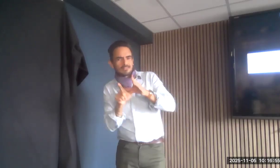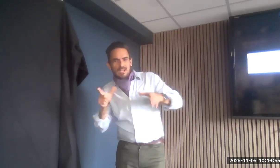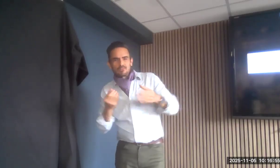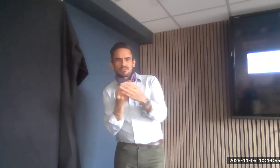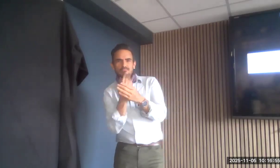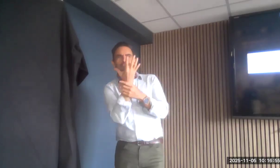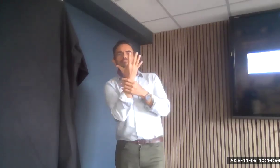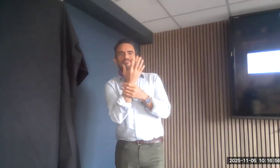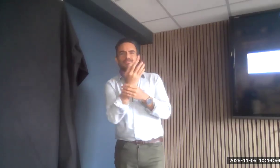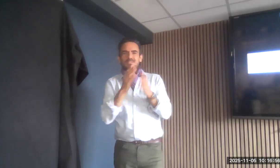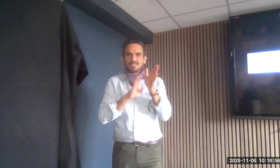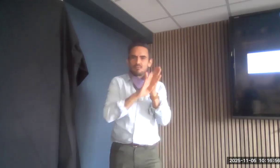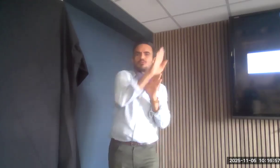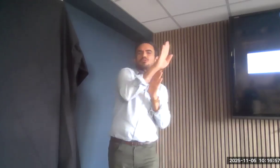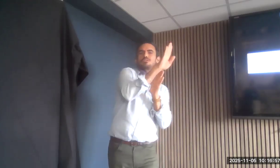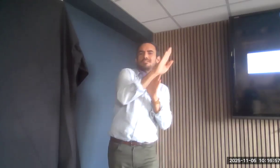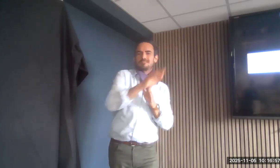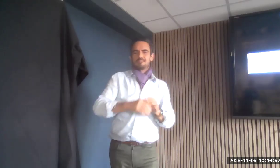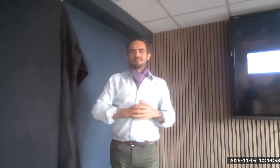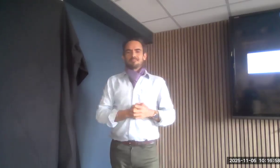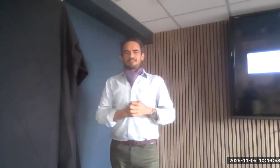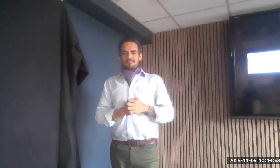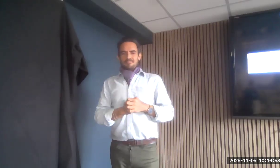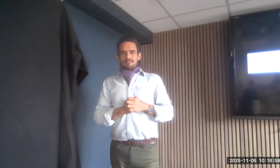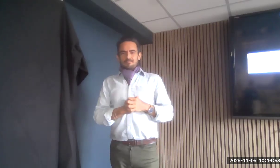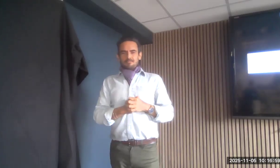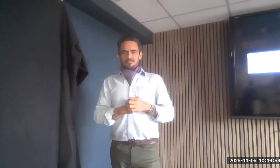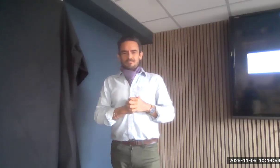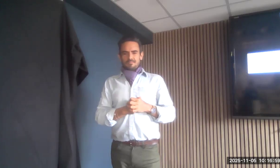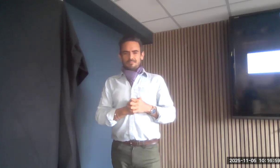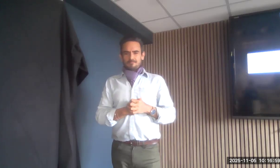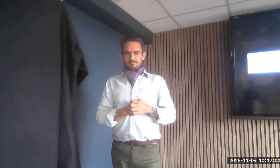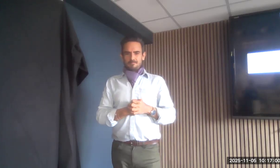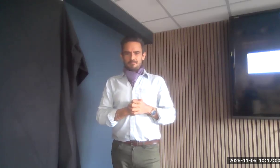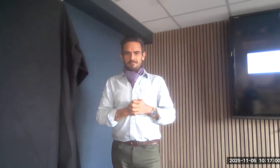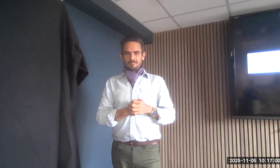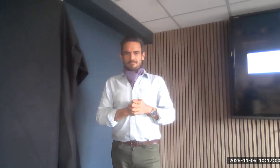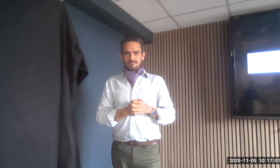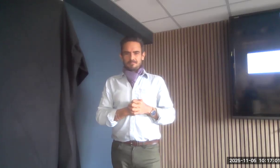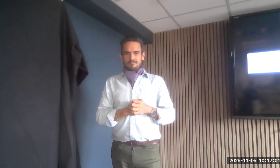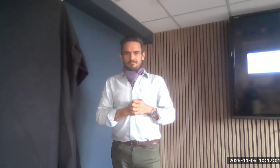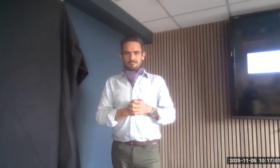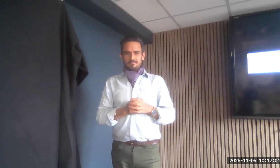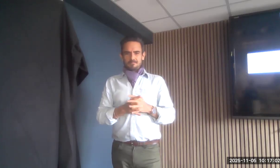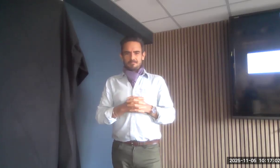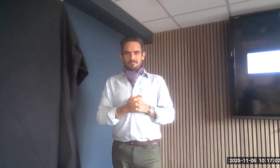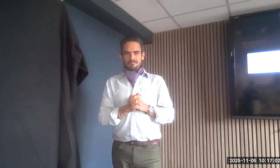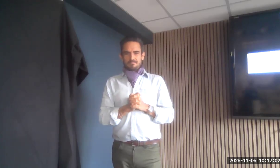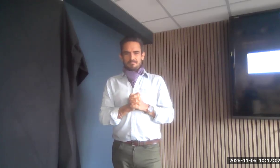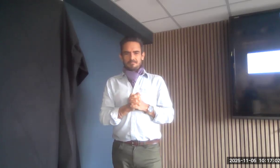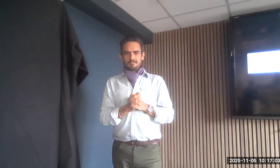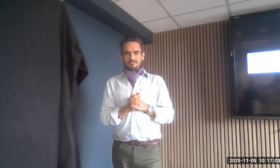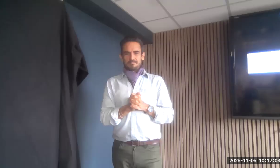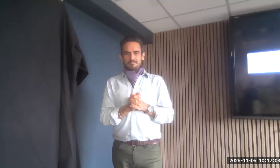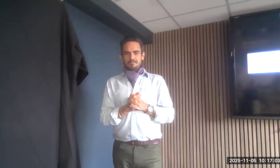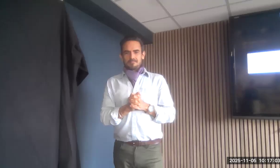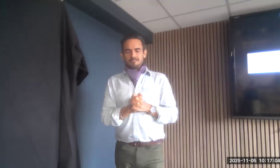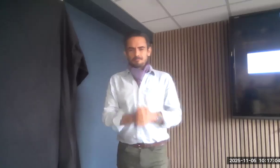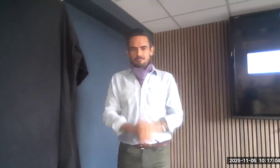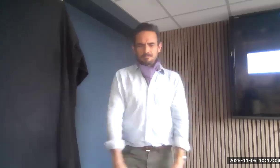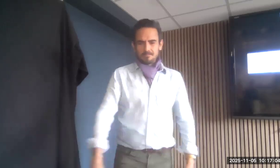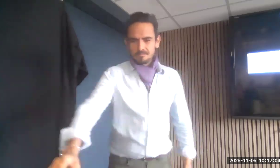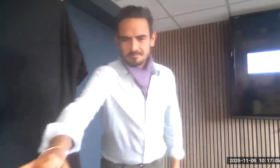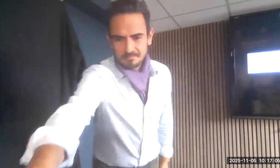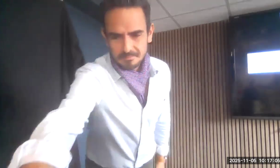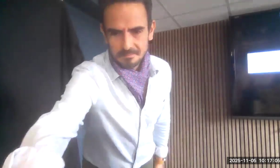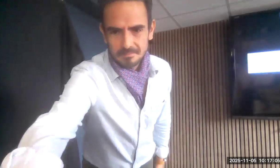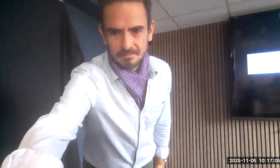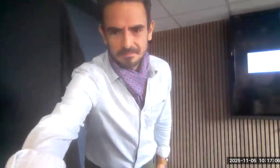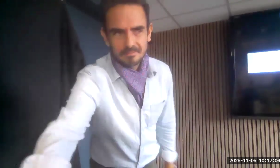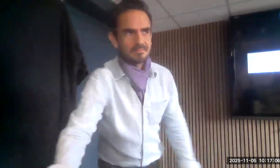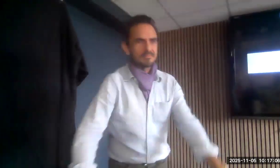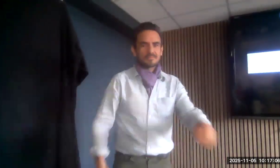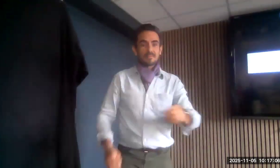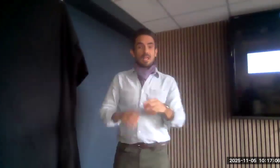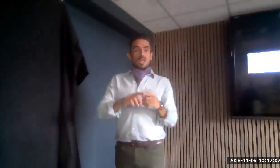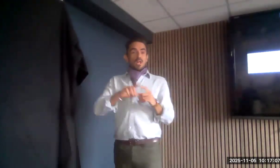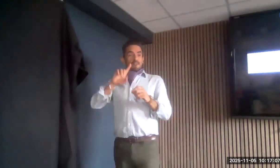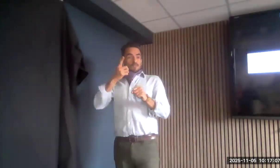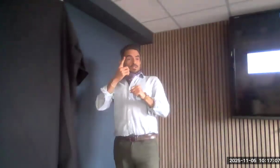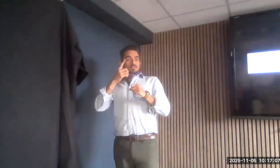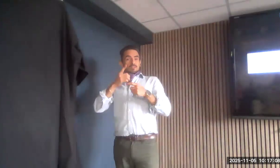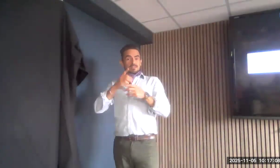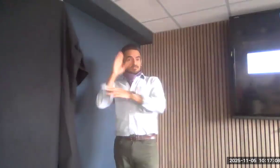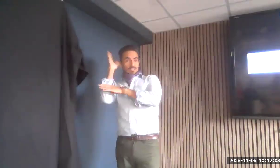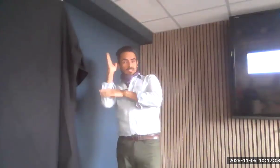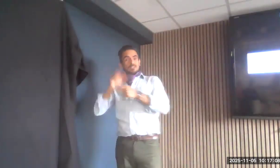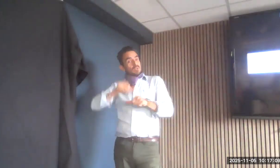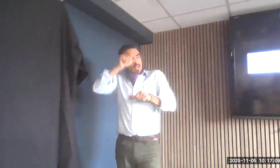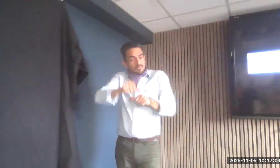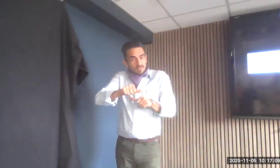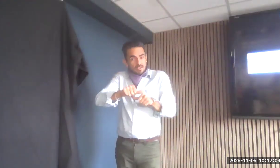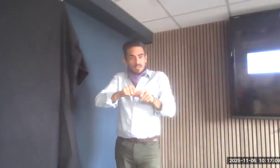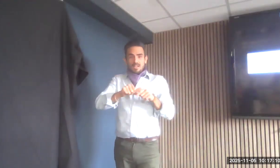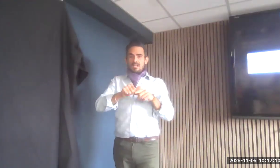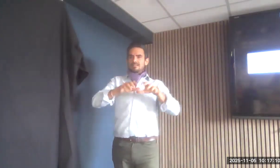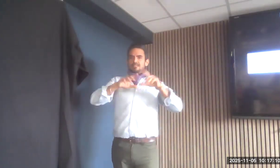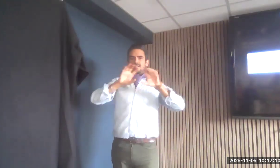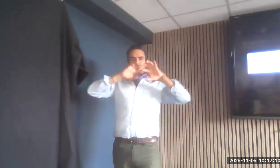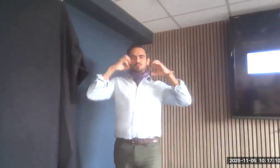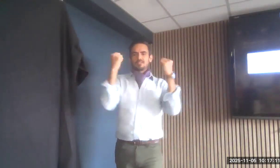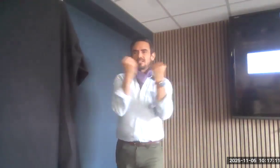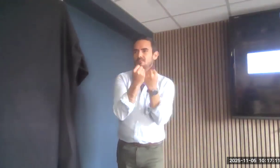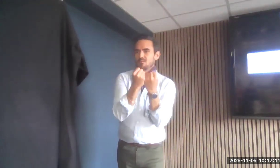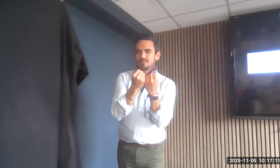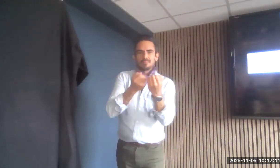We have some exciting presentations, and this will be very interesting in terms of mutual developments.